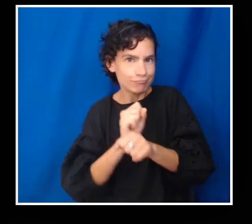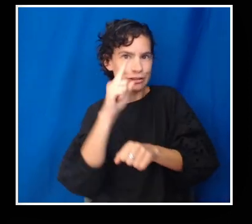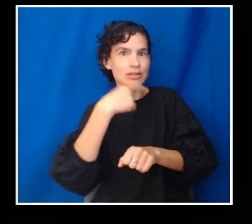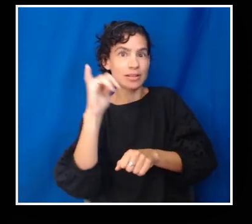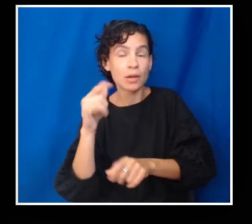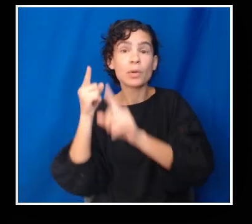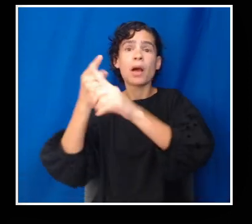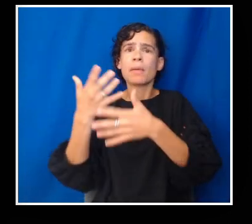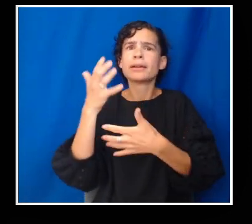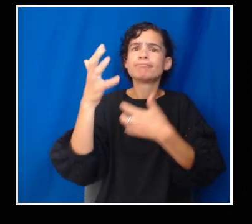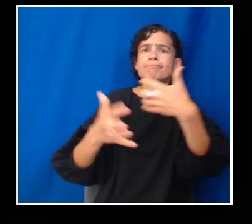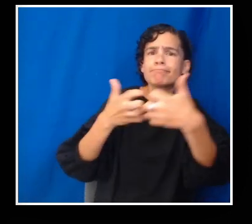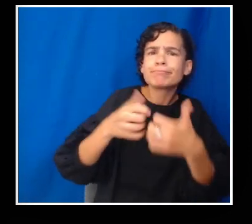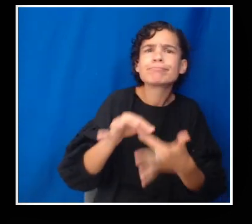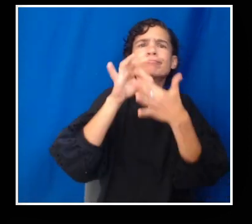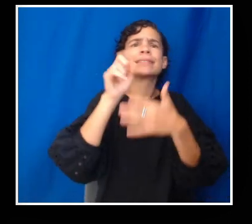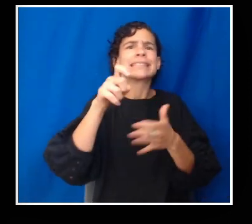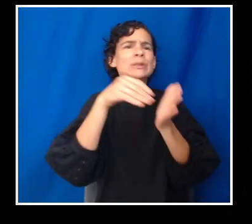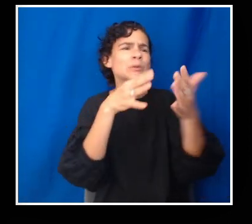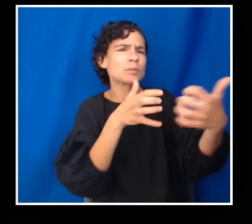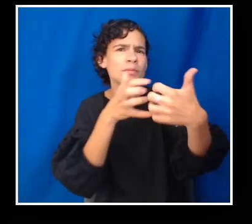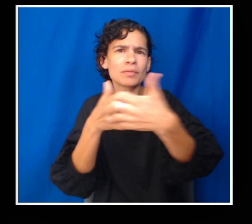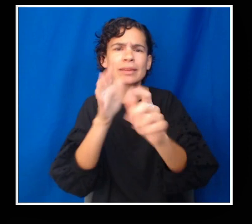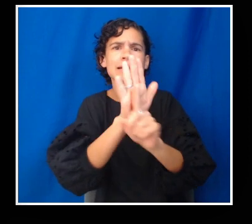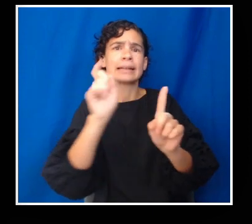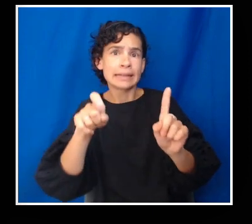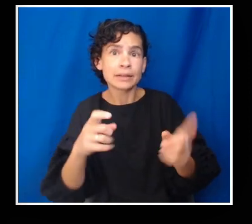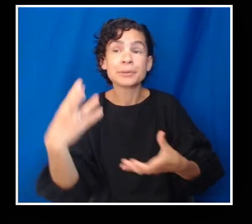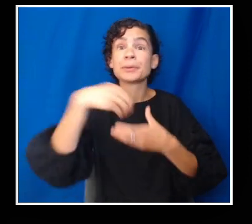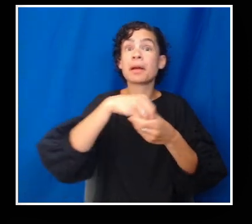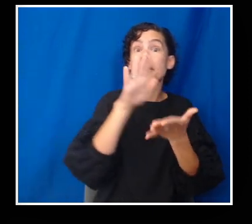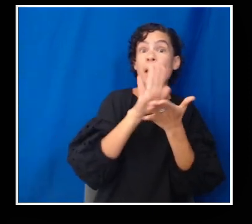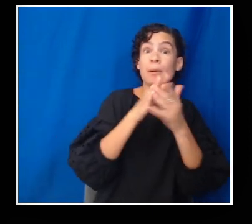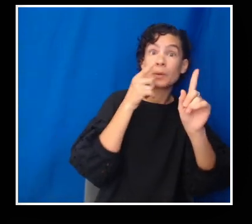It’s designed to meet the unique needs of each student. IEPs can include academic goals for the student